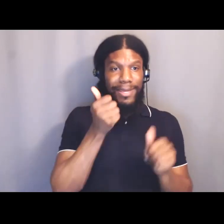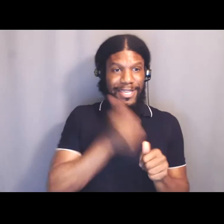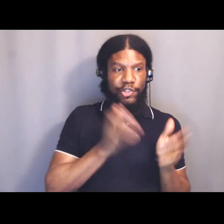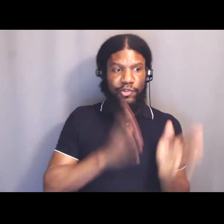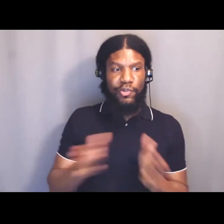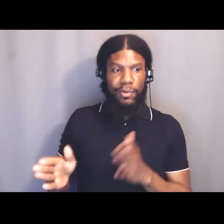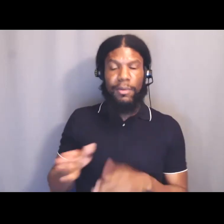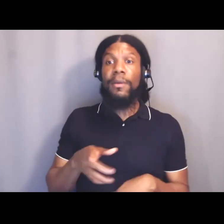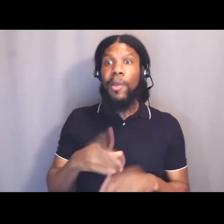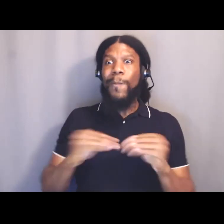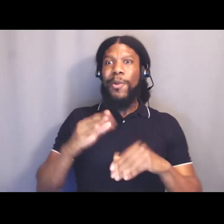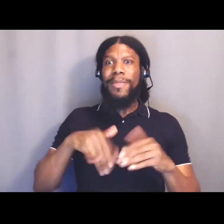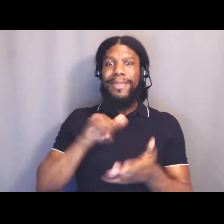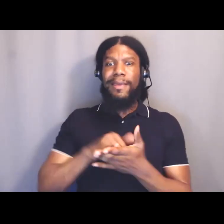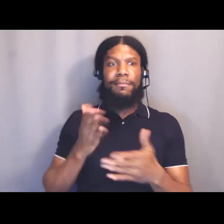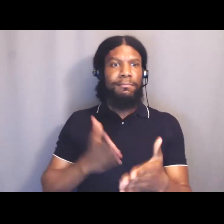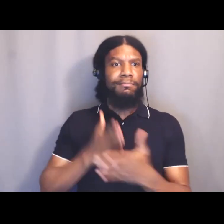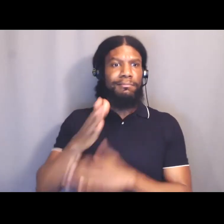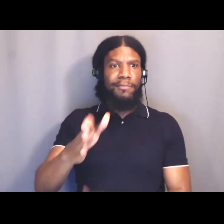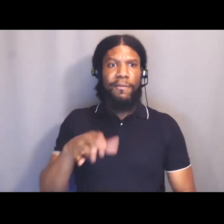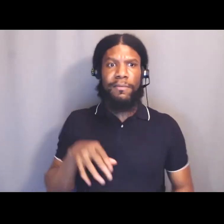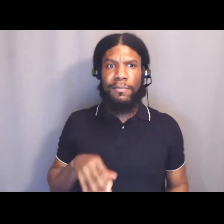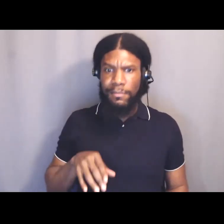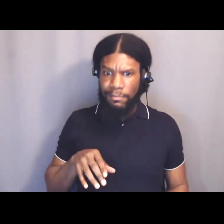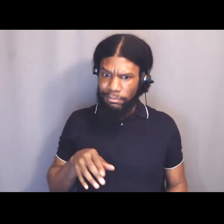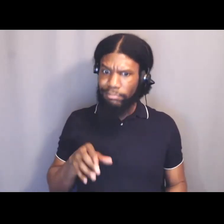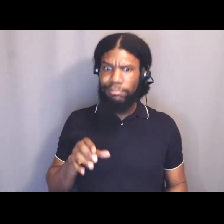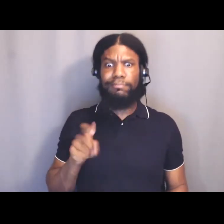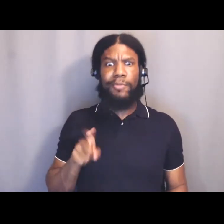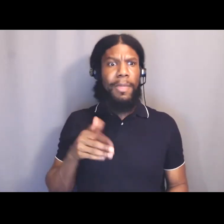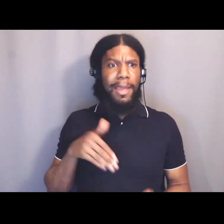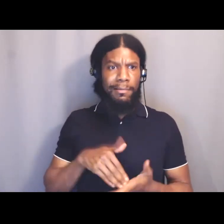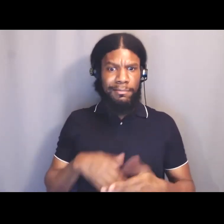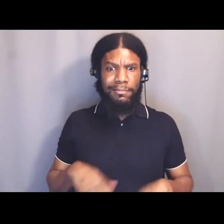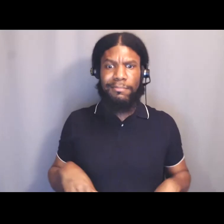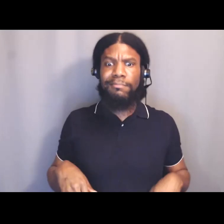So I don't know why it's only at 18. It's gonna be a savings of much more than,